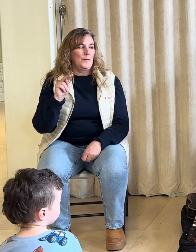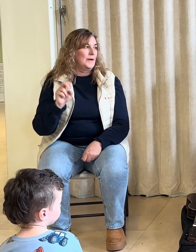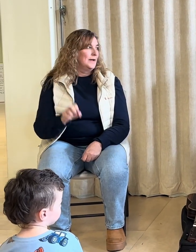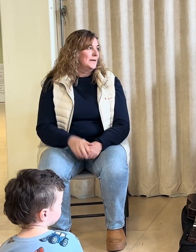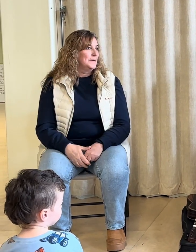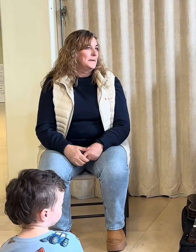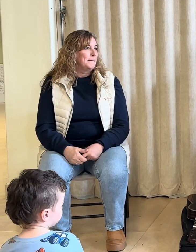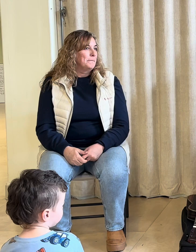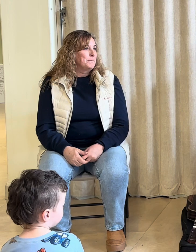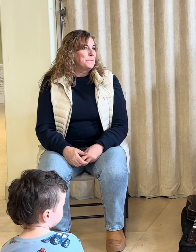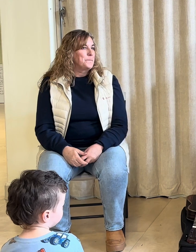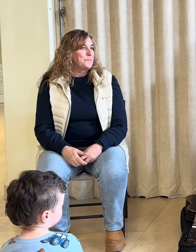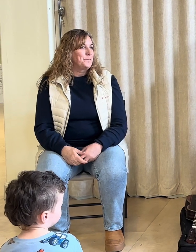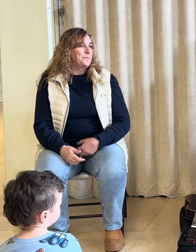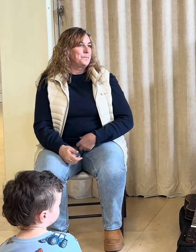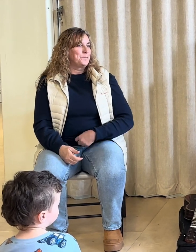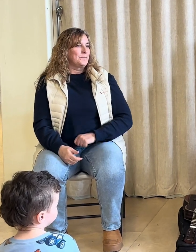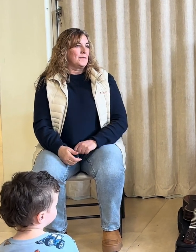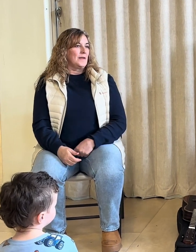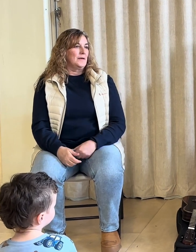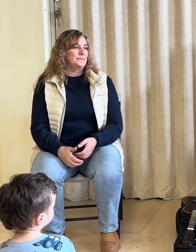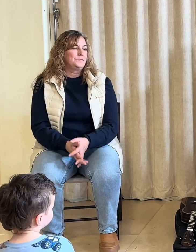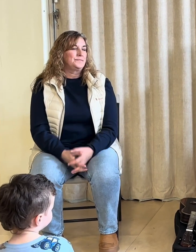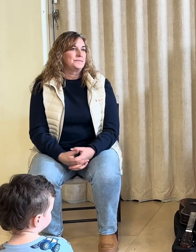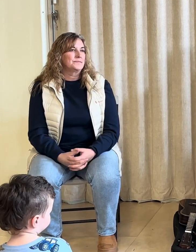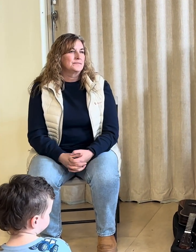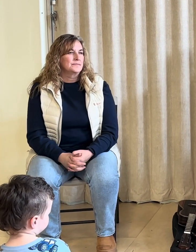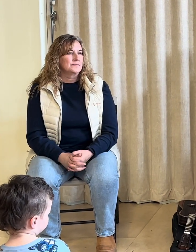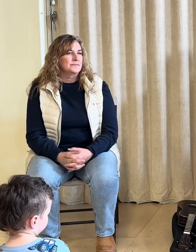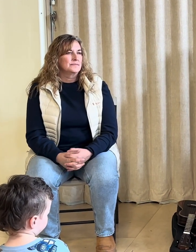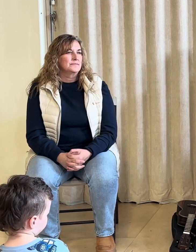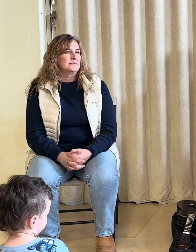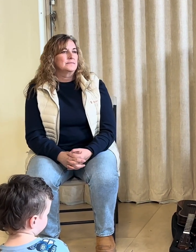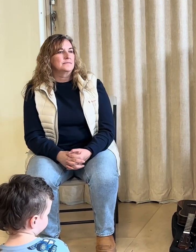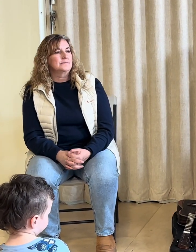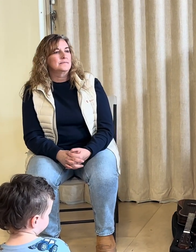Ta da! I did it. And the words to this song